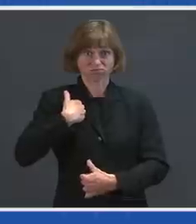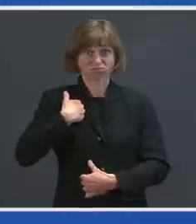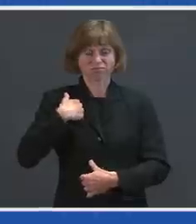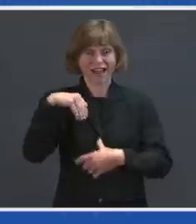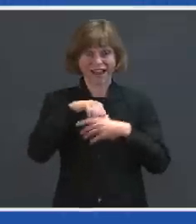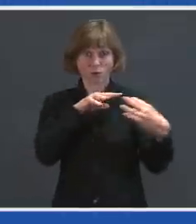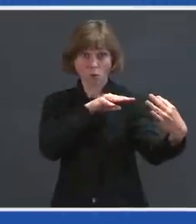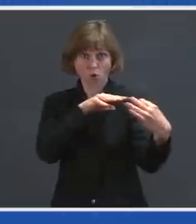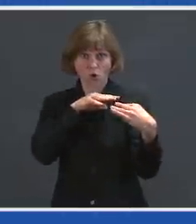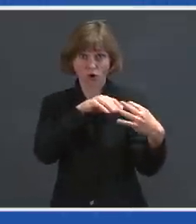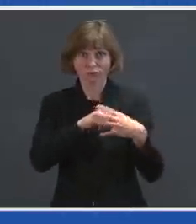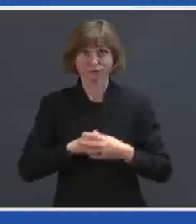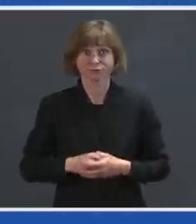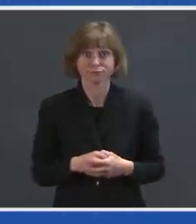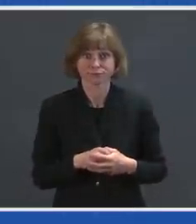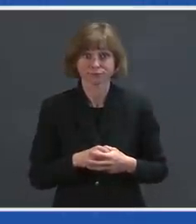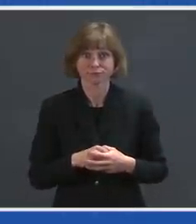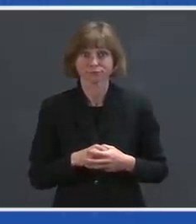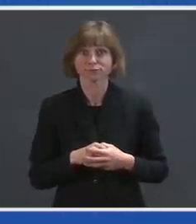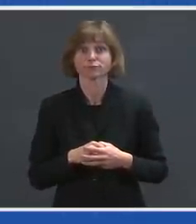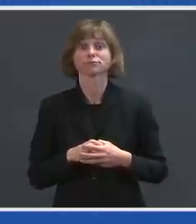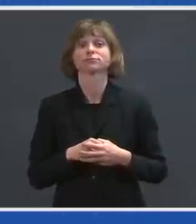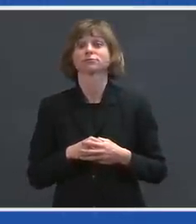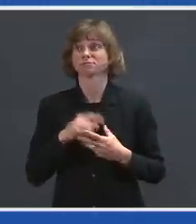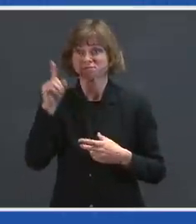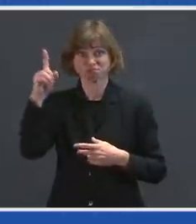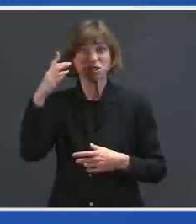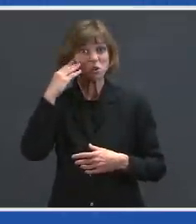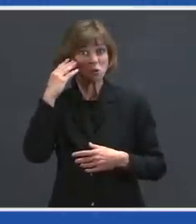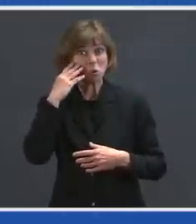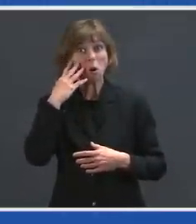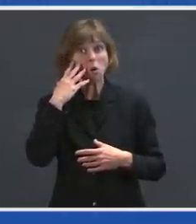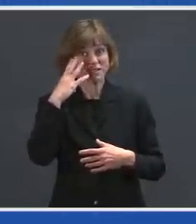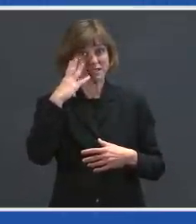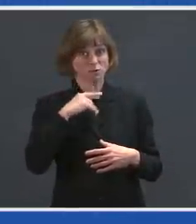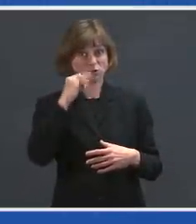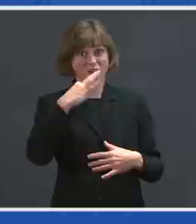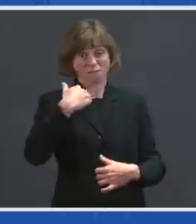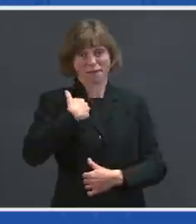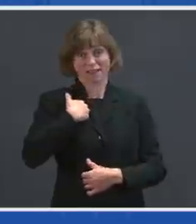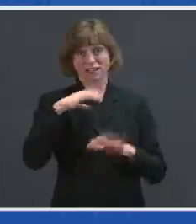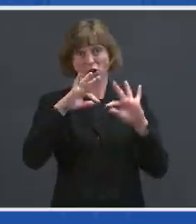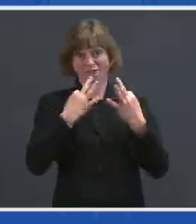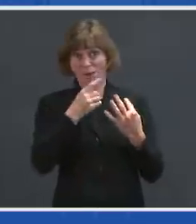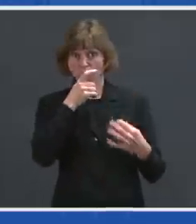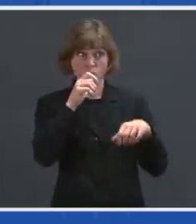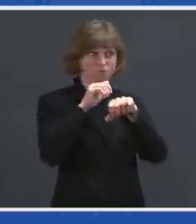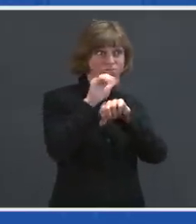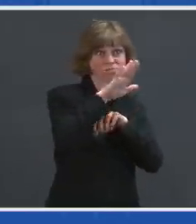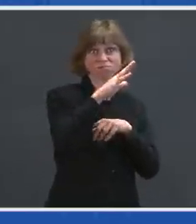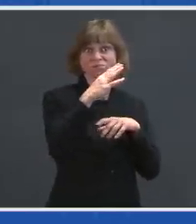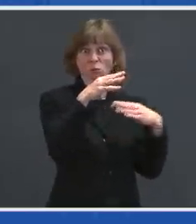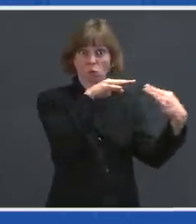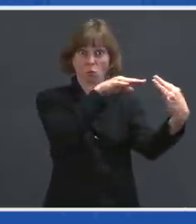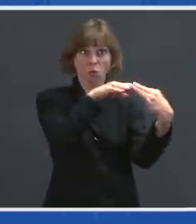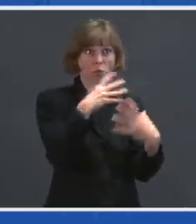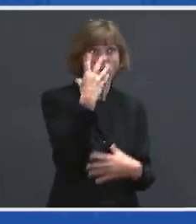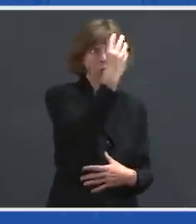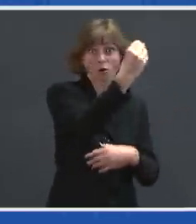He knows what it's like for military families of those who are deployed. He knows the walls that are hidden in heroes and caregivers